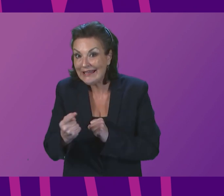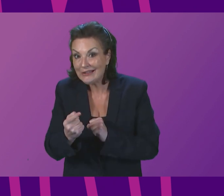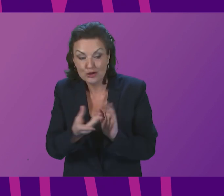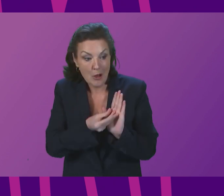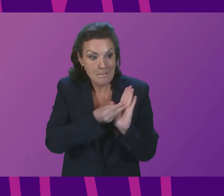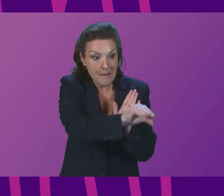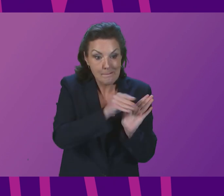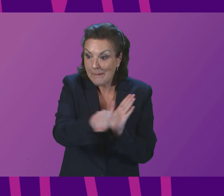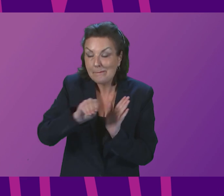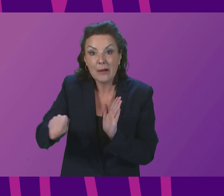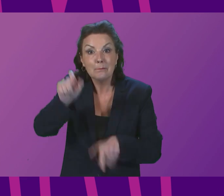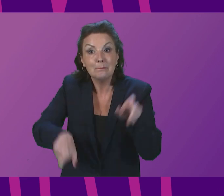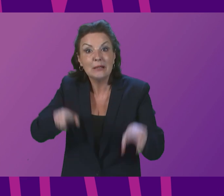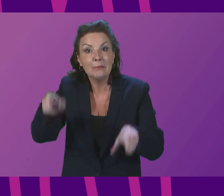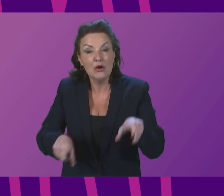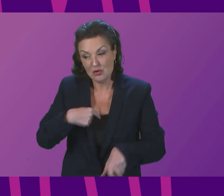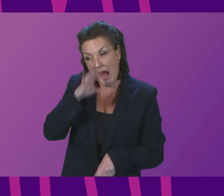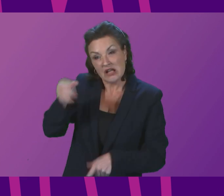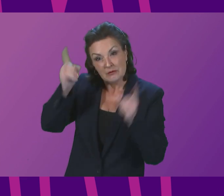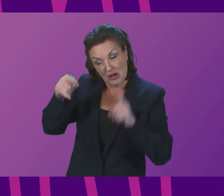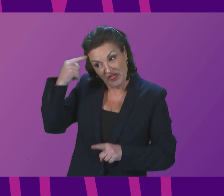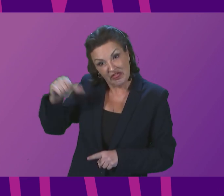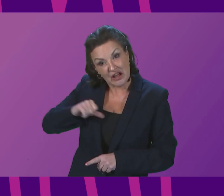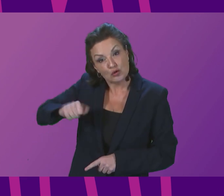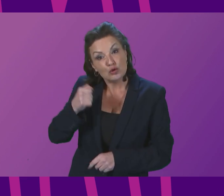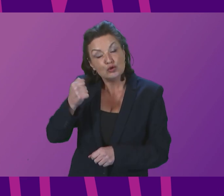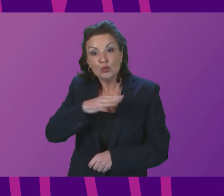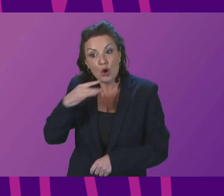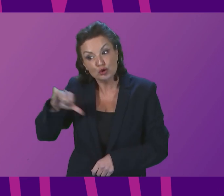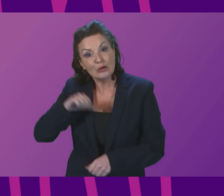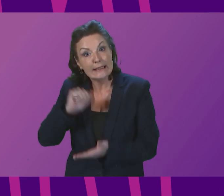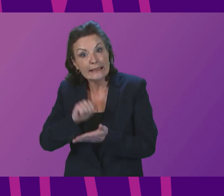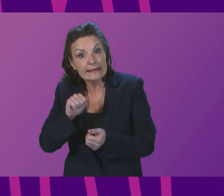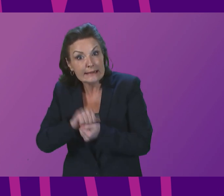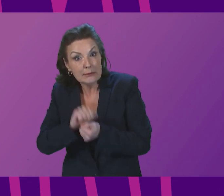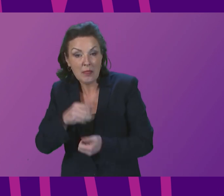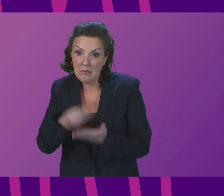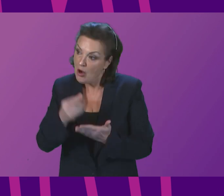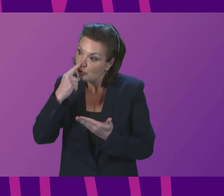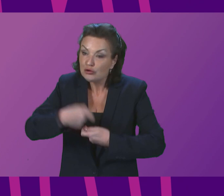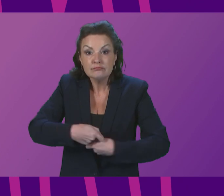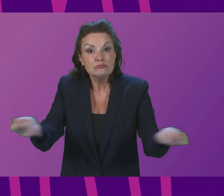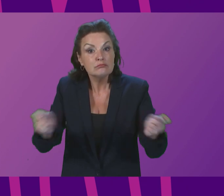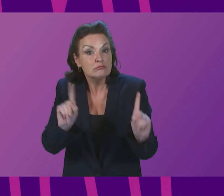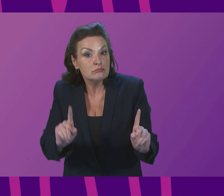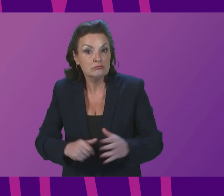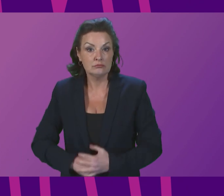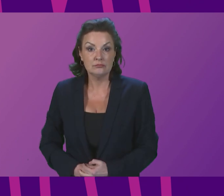bank account or in struggling families’ accounts? We will consider everything that we can reasonably do to help.